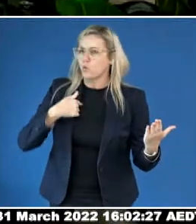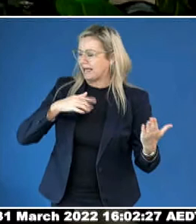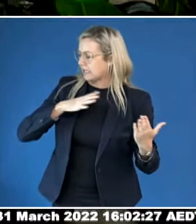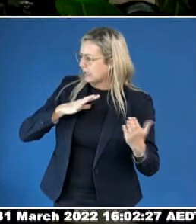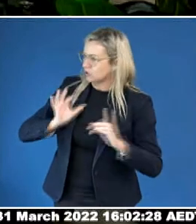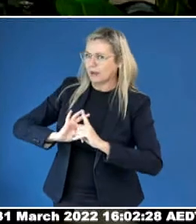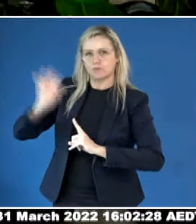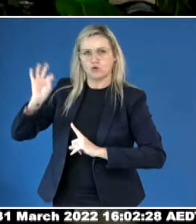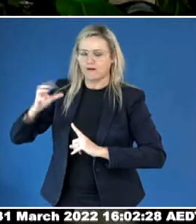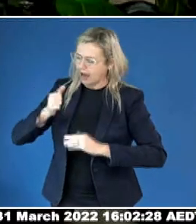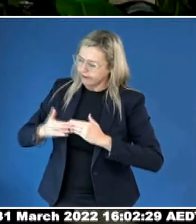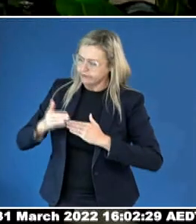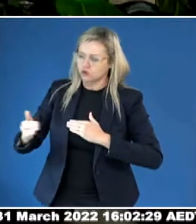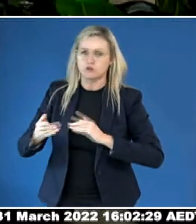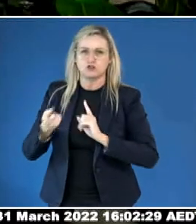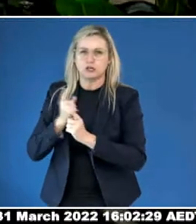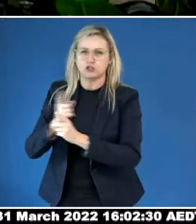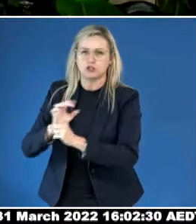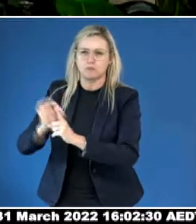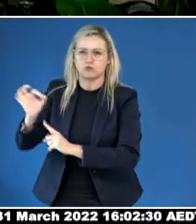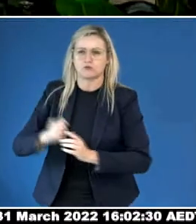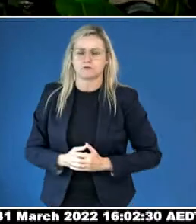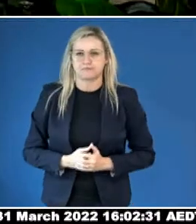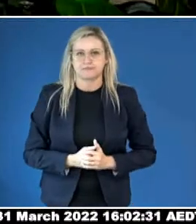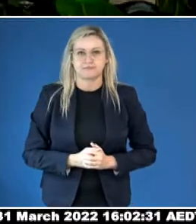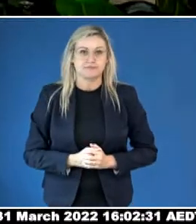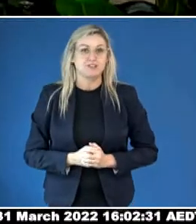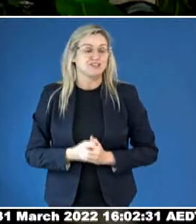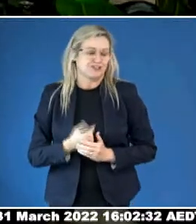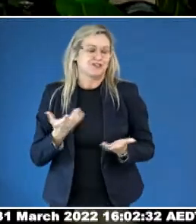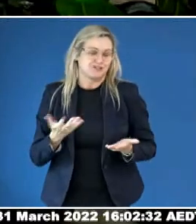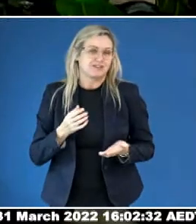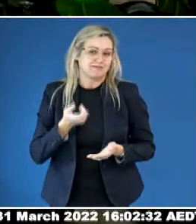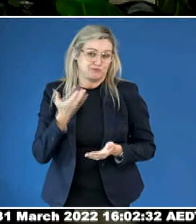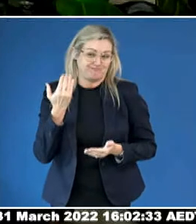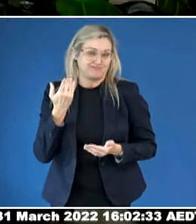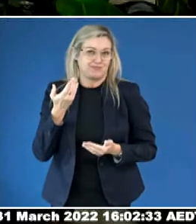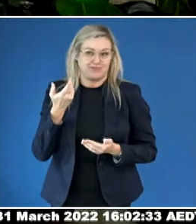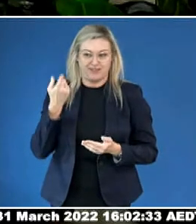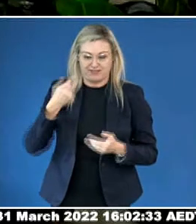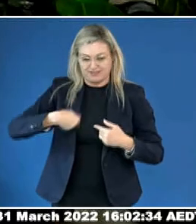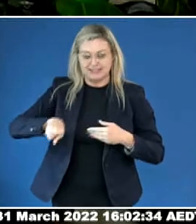So like I said, at the start of the year, we did put out a survey. We asked questions about domestic, family and sexual violence.